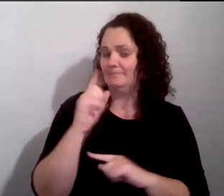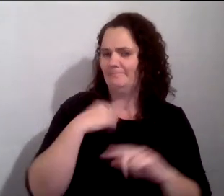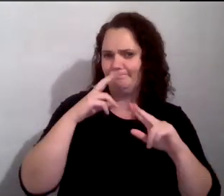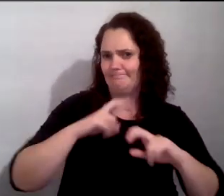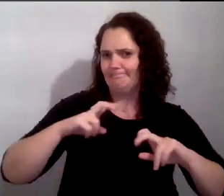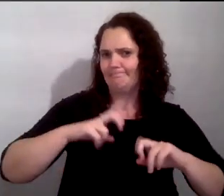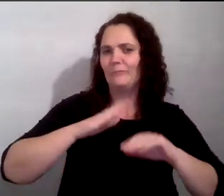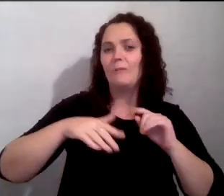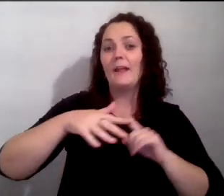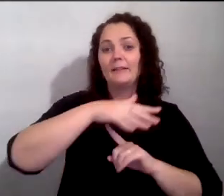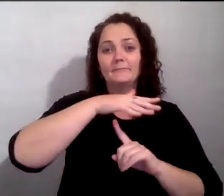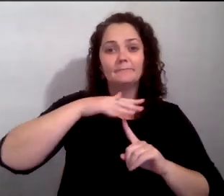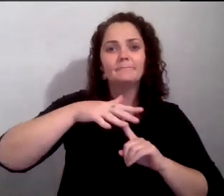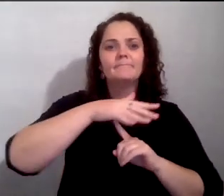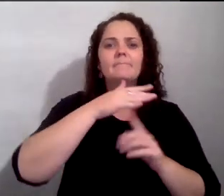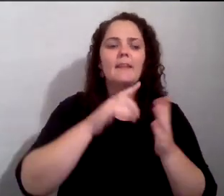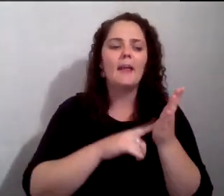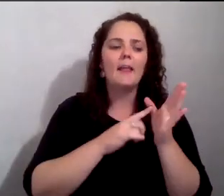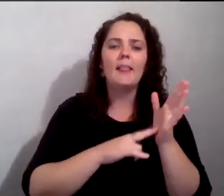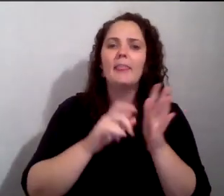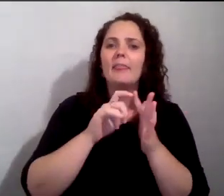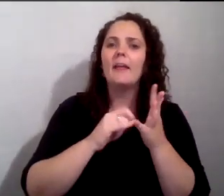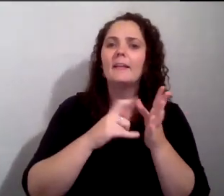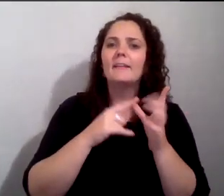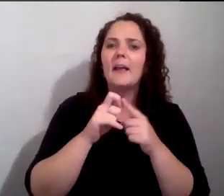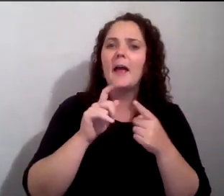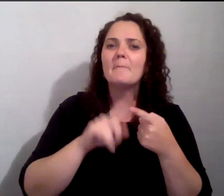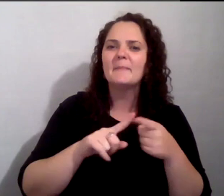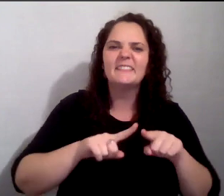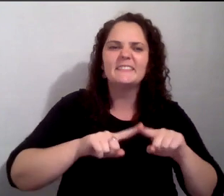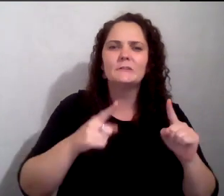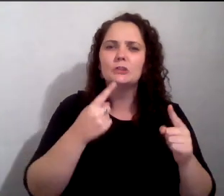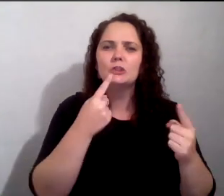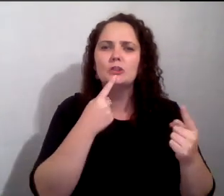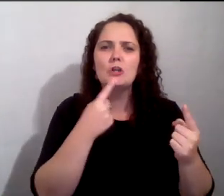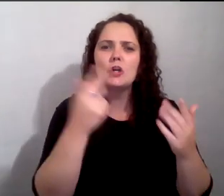through some very different examples of aesthetic philosophies and styles.